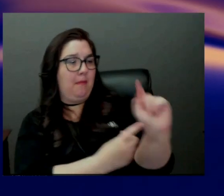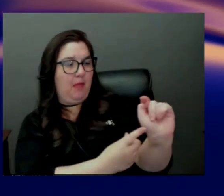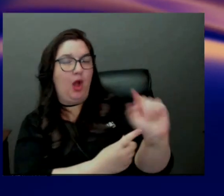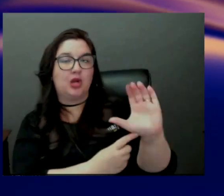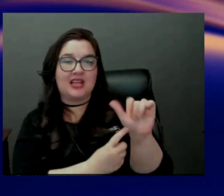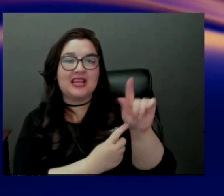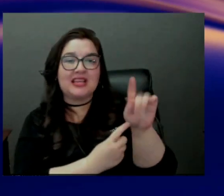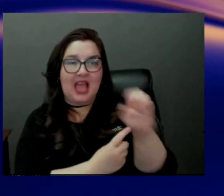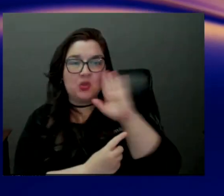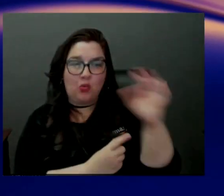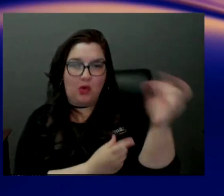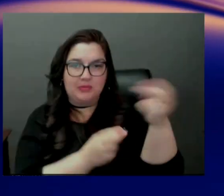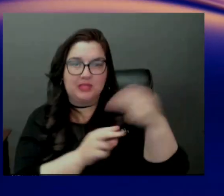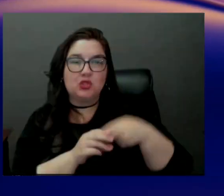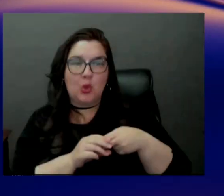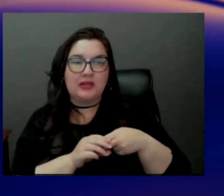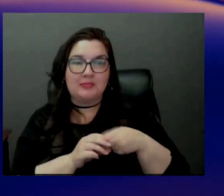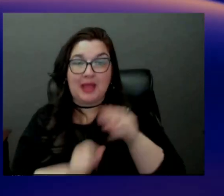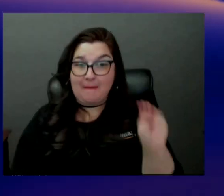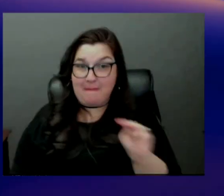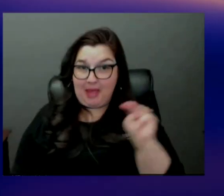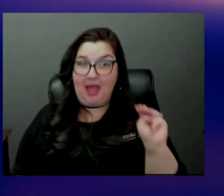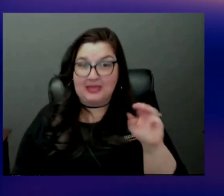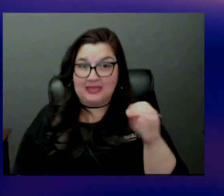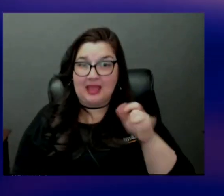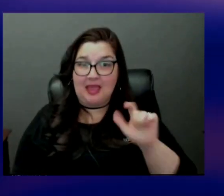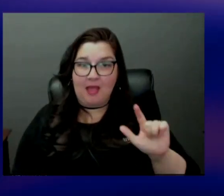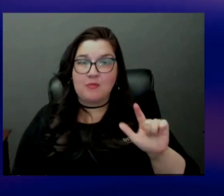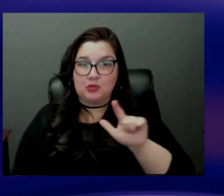April 25th at 9:30 AM Pacific Time.